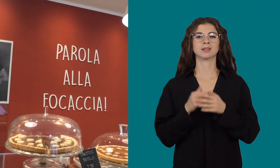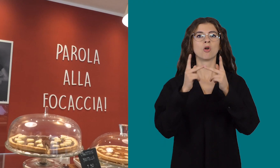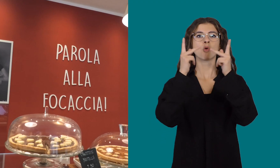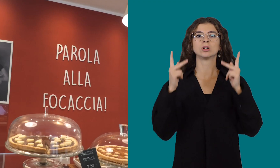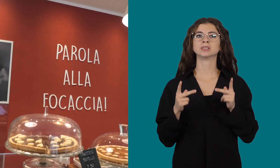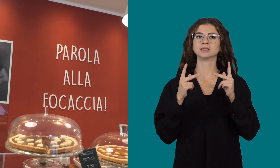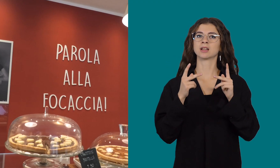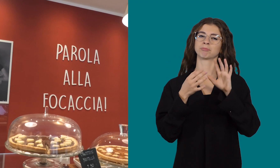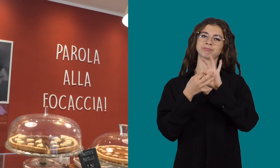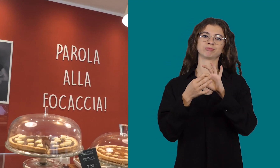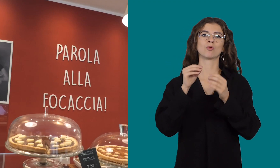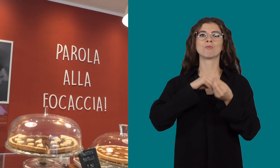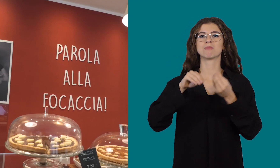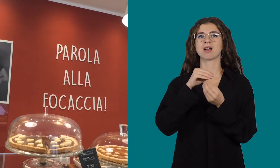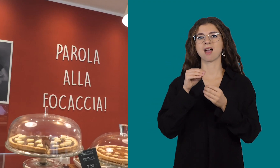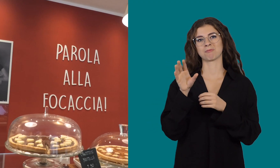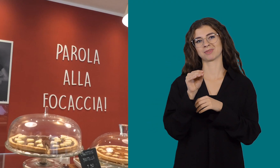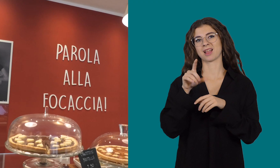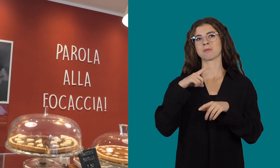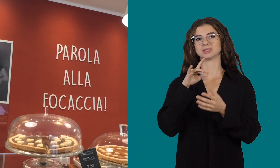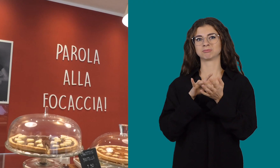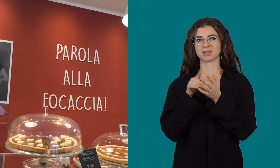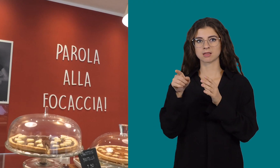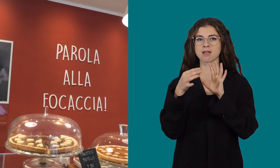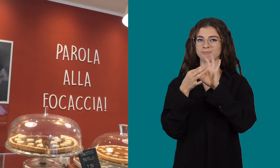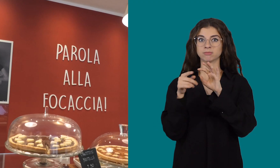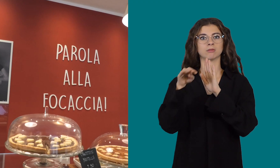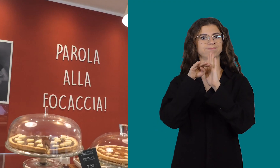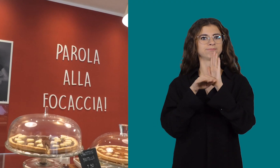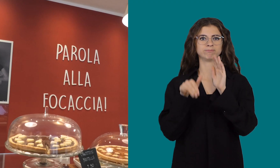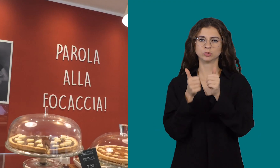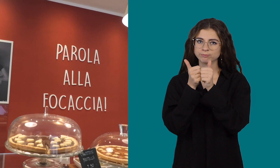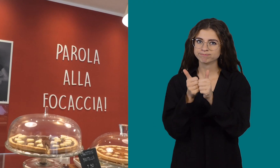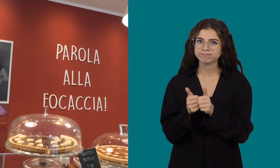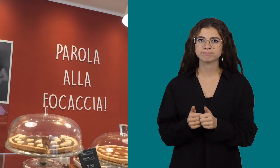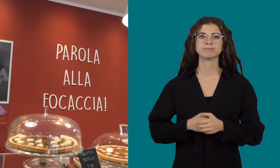and pay attention to what the concept for handling food prescribes.